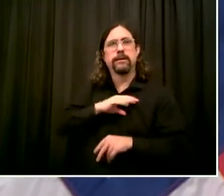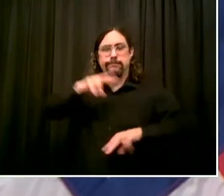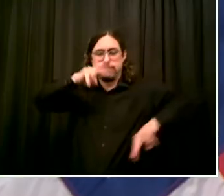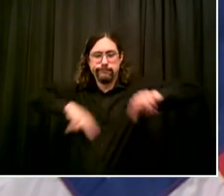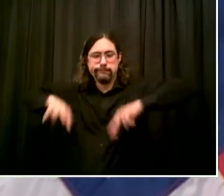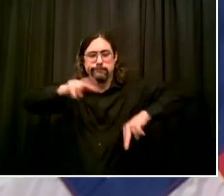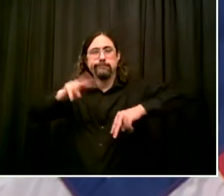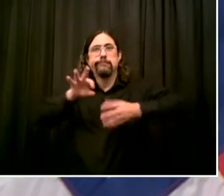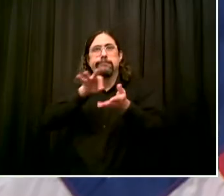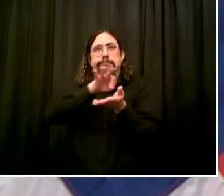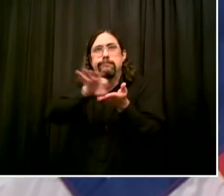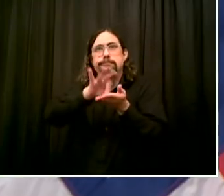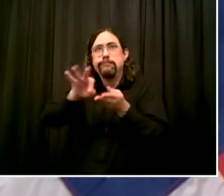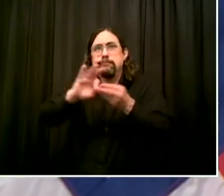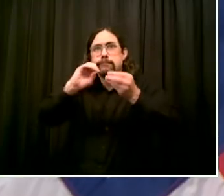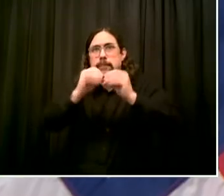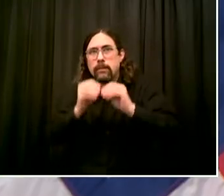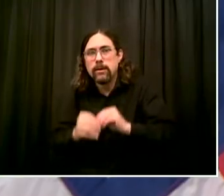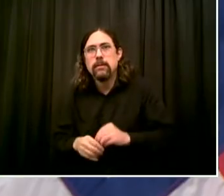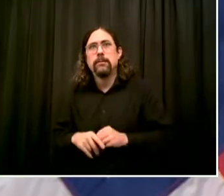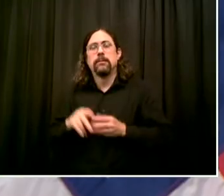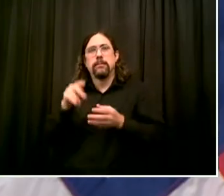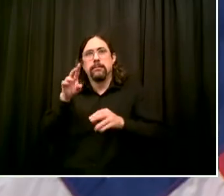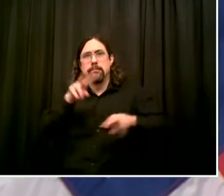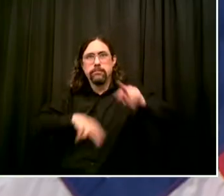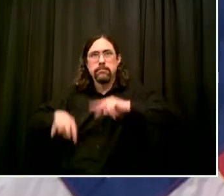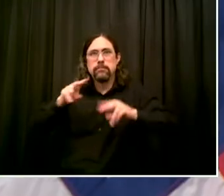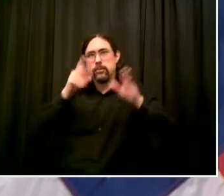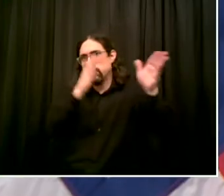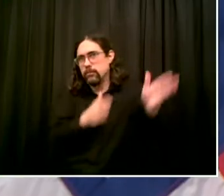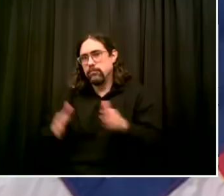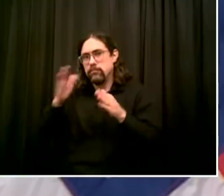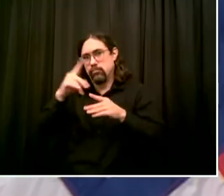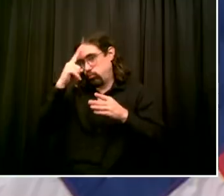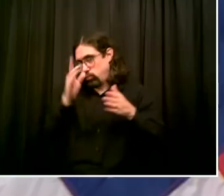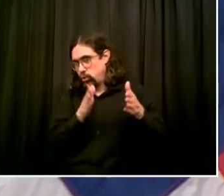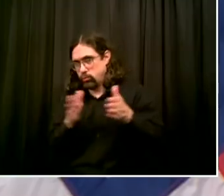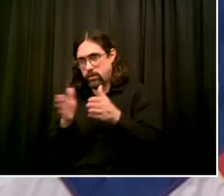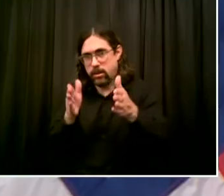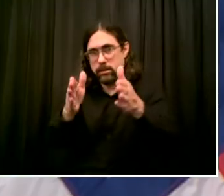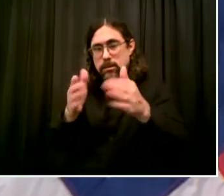THROUGHOUT THE CITY AND THEN WHEN YOU LOOK AT THE RAP SHEET THEY HAVE THREE,